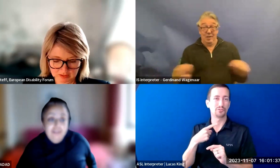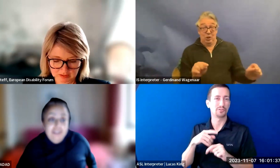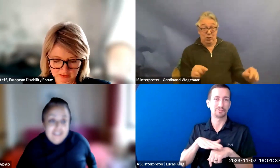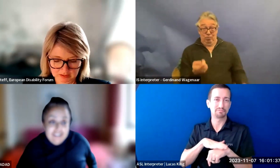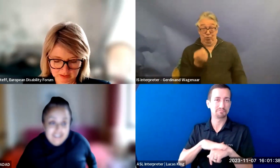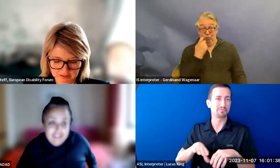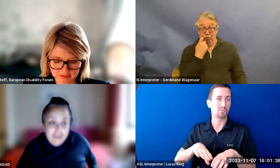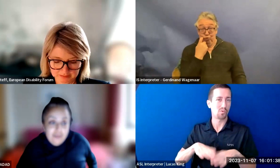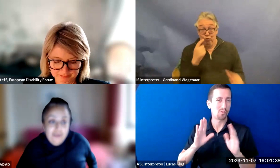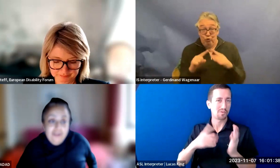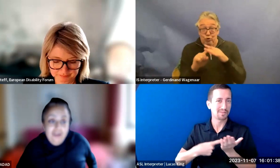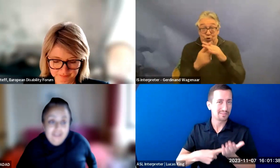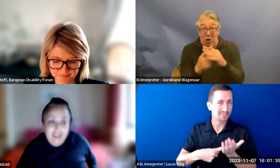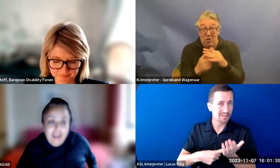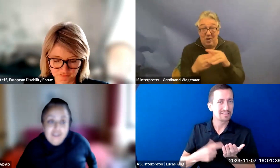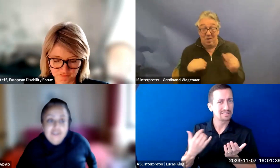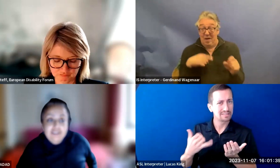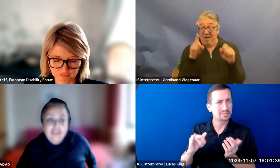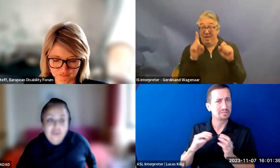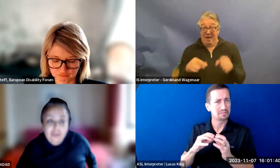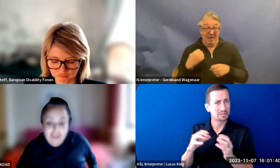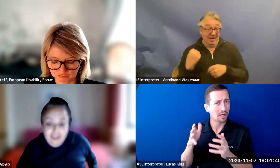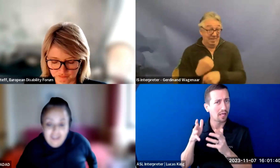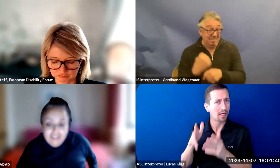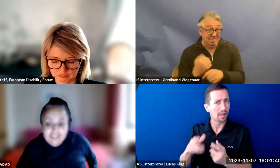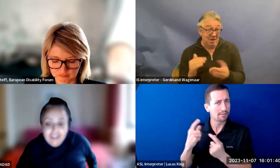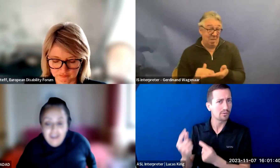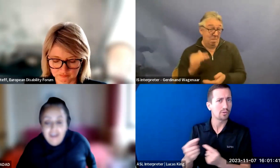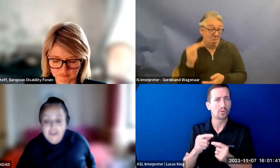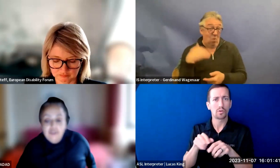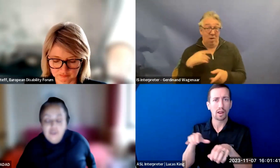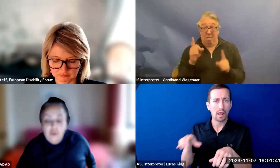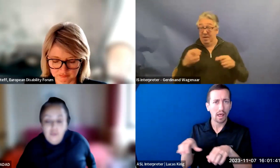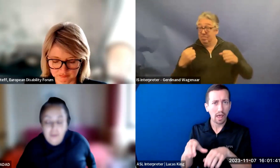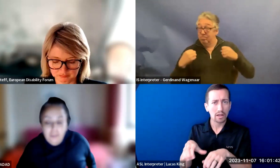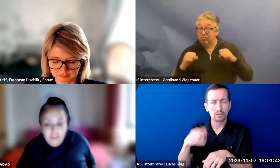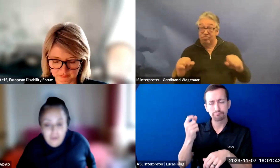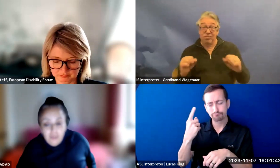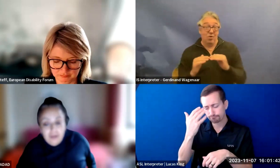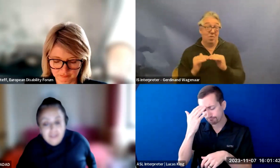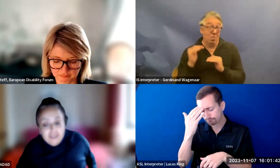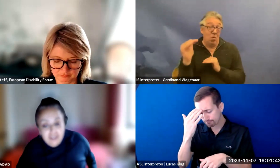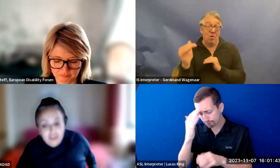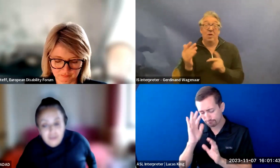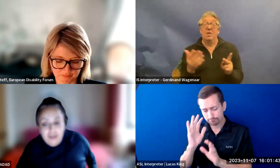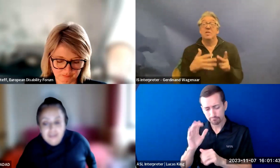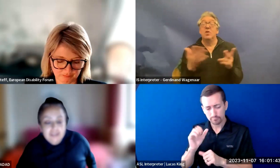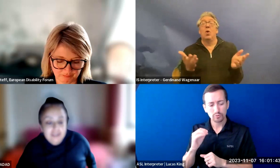A lot still needs to be done, actions need to be realized. So let's take it with us.